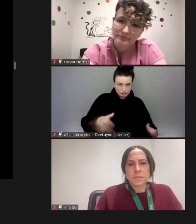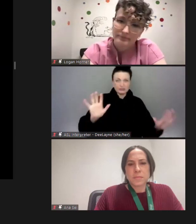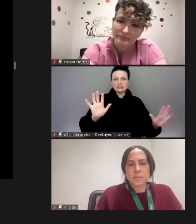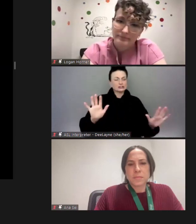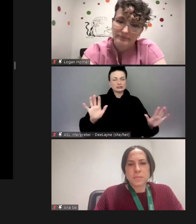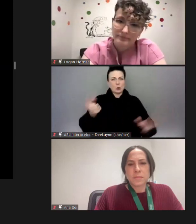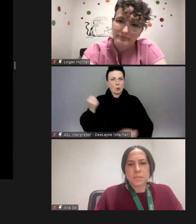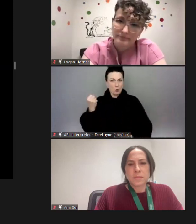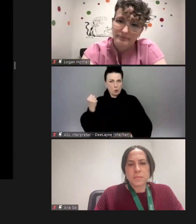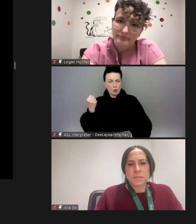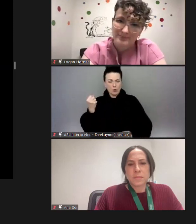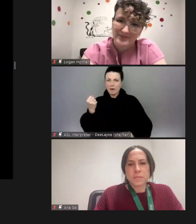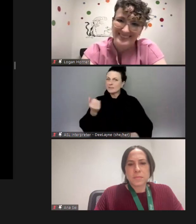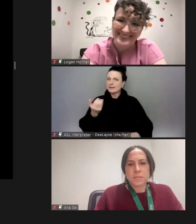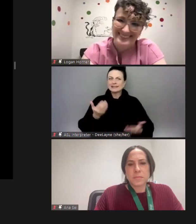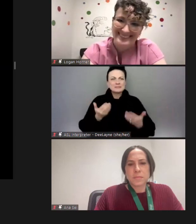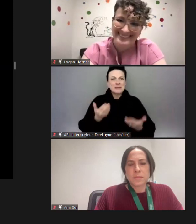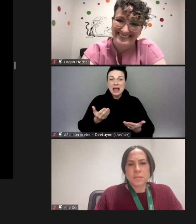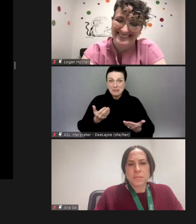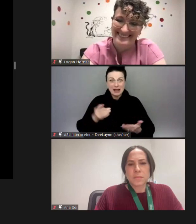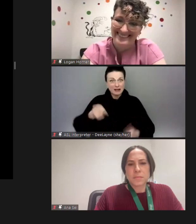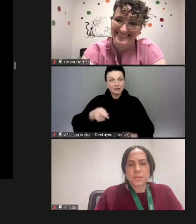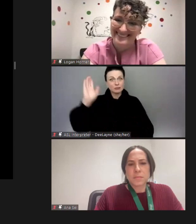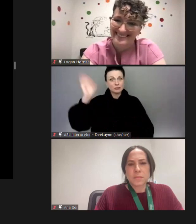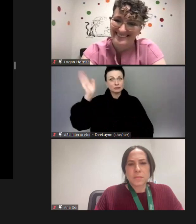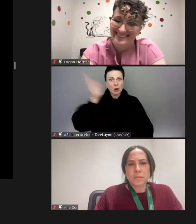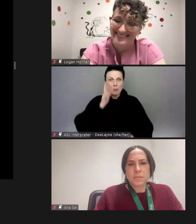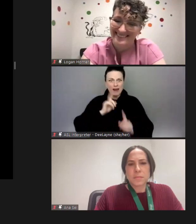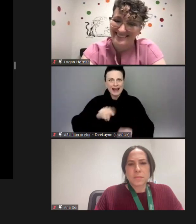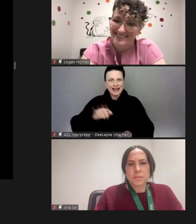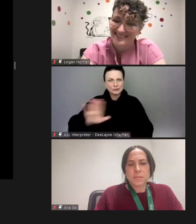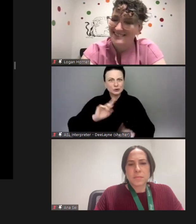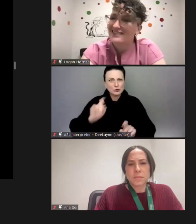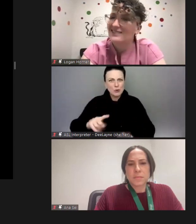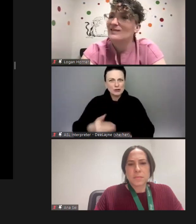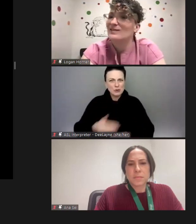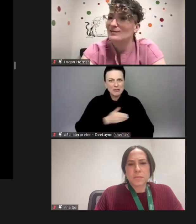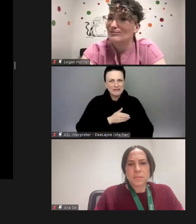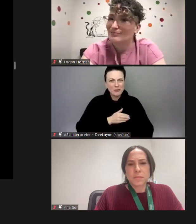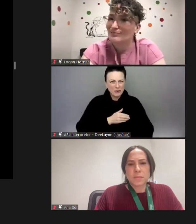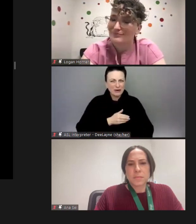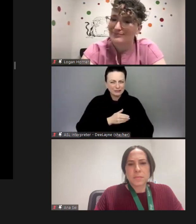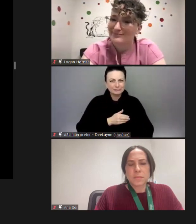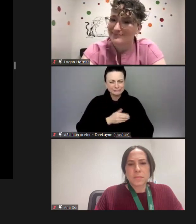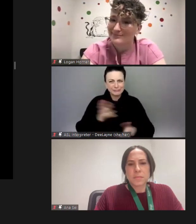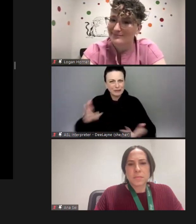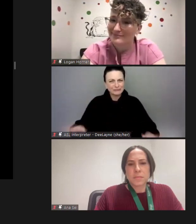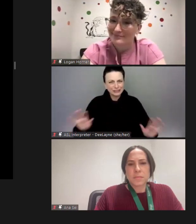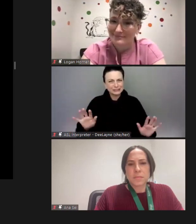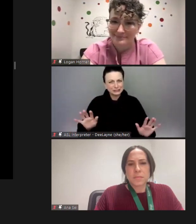may answer your question um before